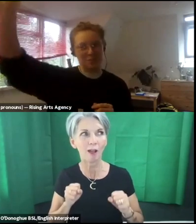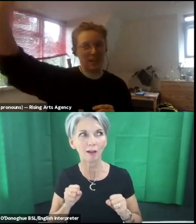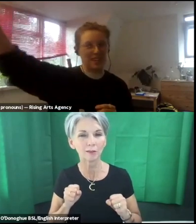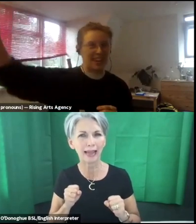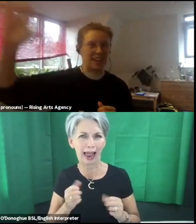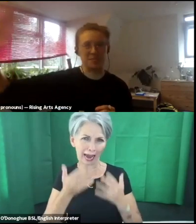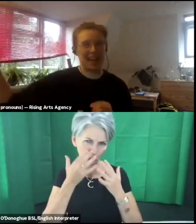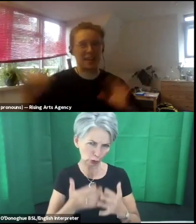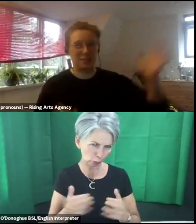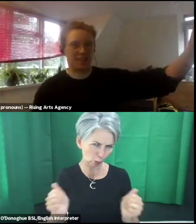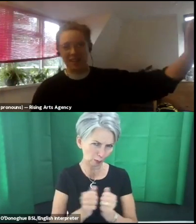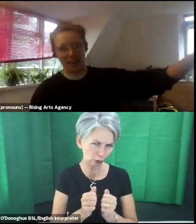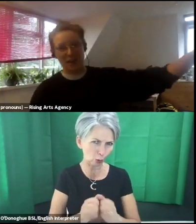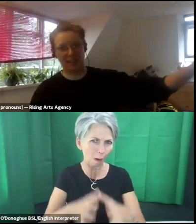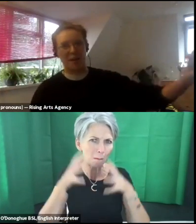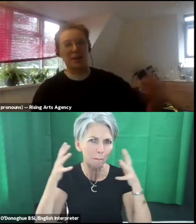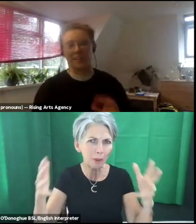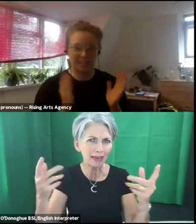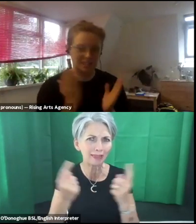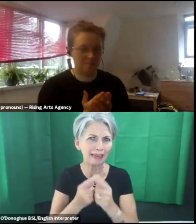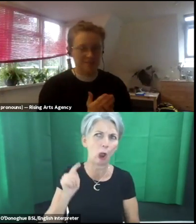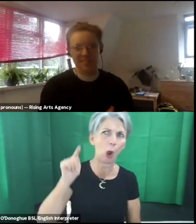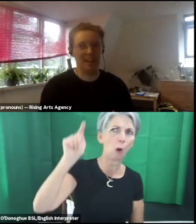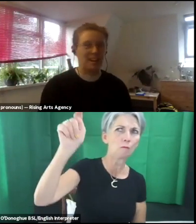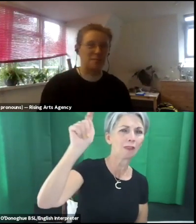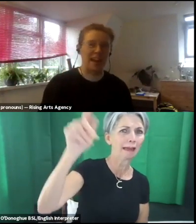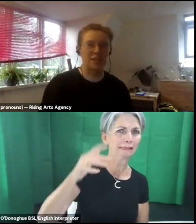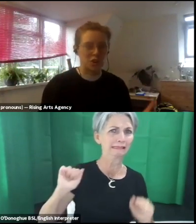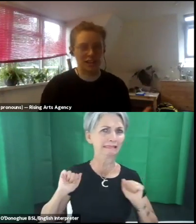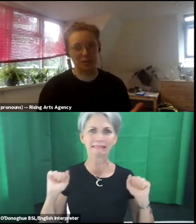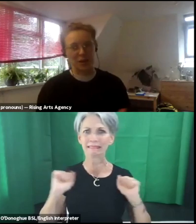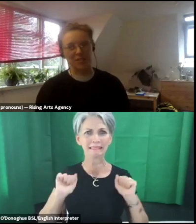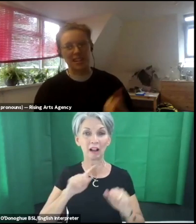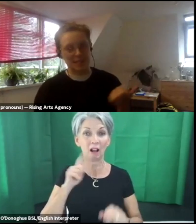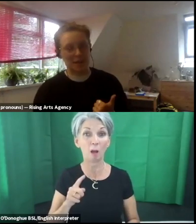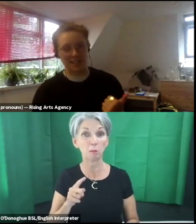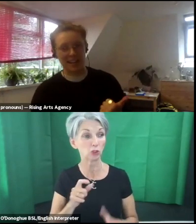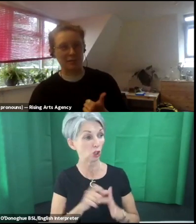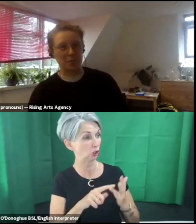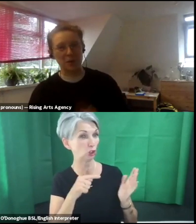do the big thing and I'm scared of the thing over there, but Dot down the road needs her medicine getting from Boots,